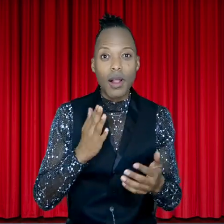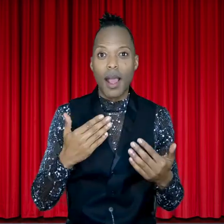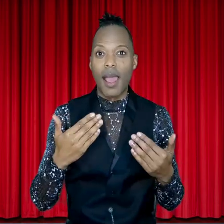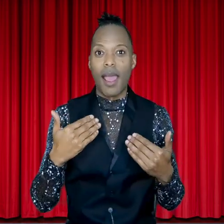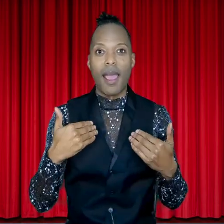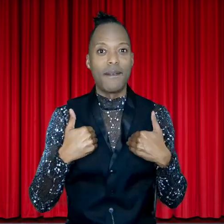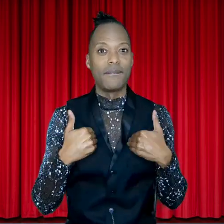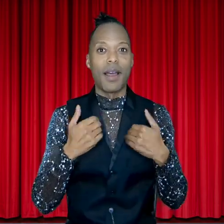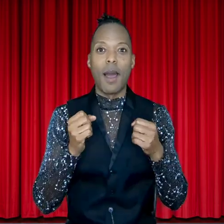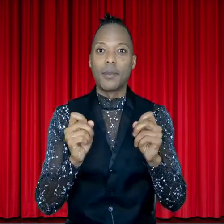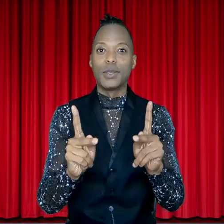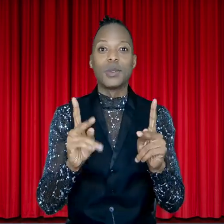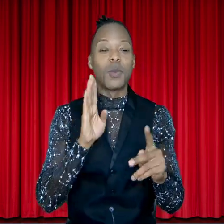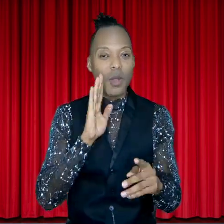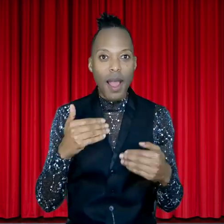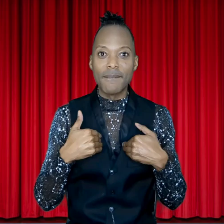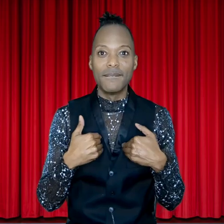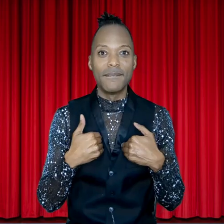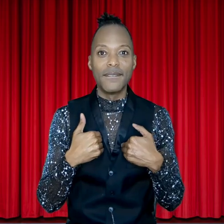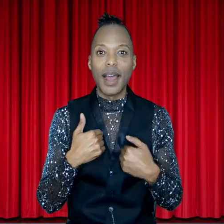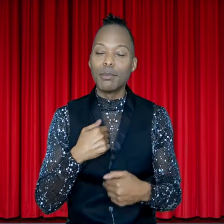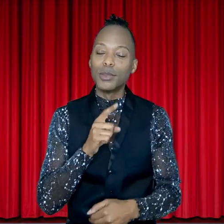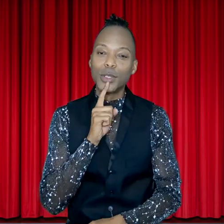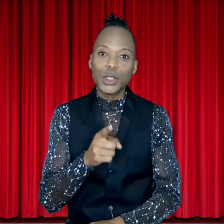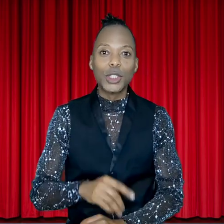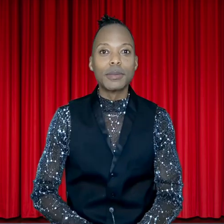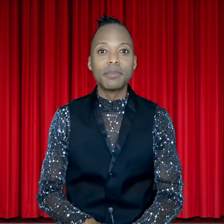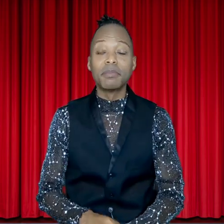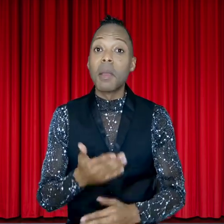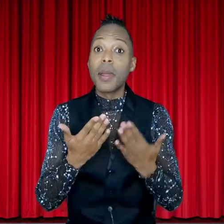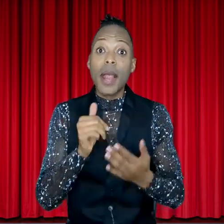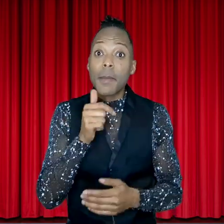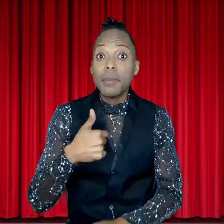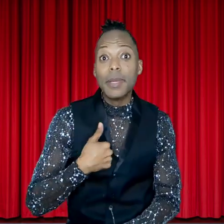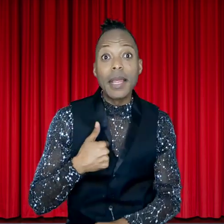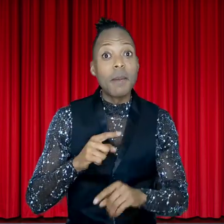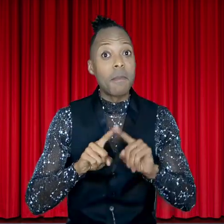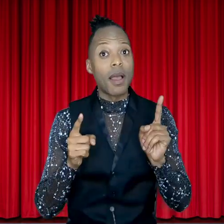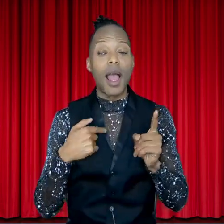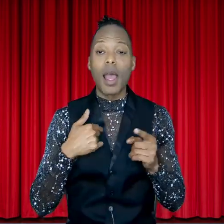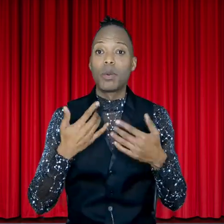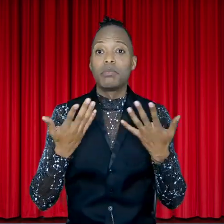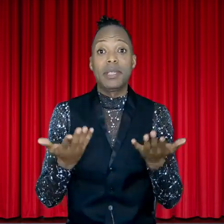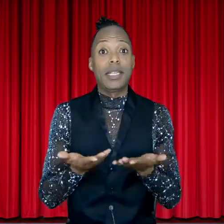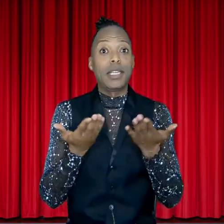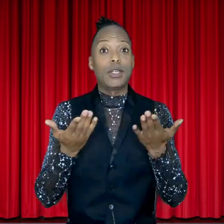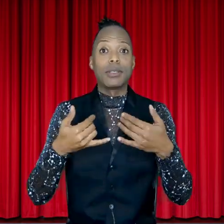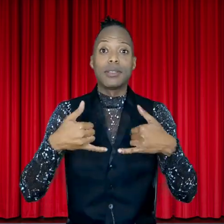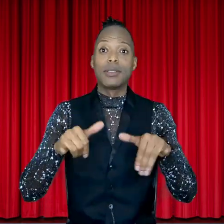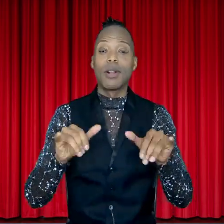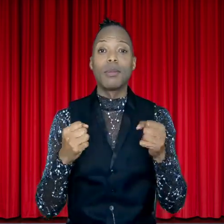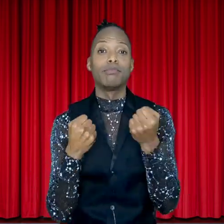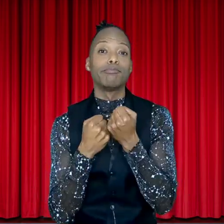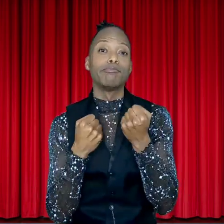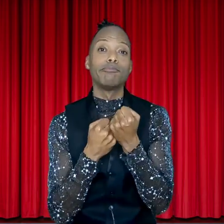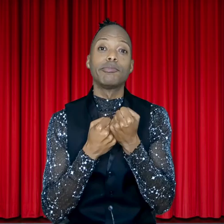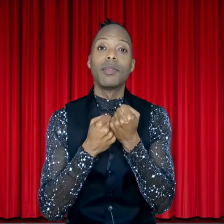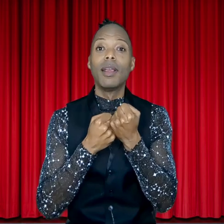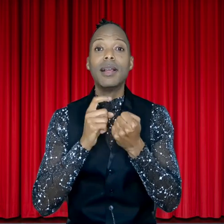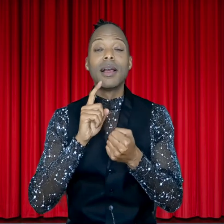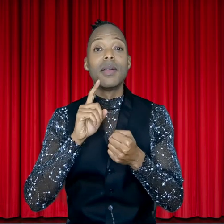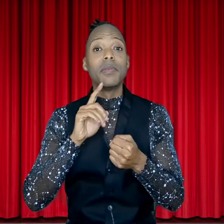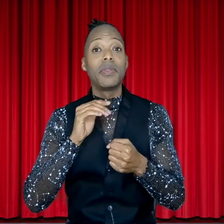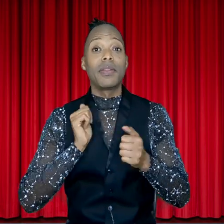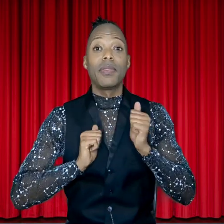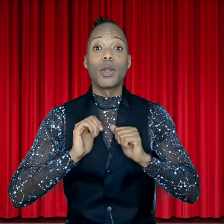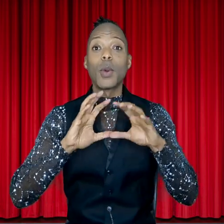Being may not be me but I'm still here to support the theater world small community theaters